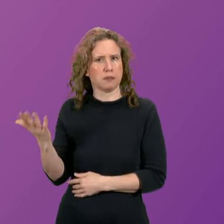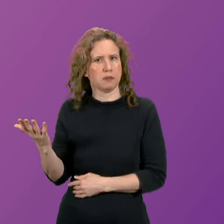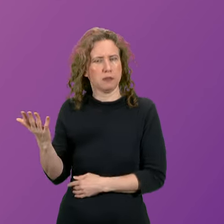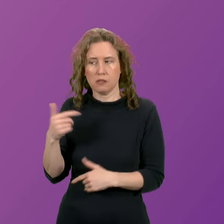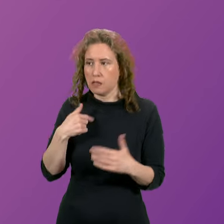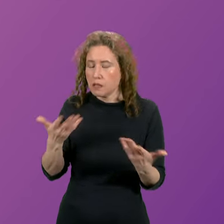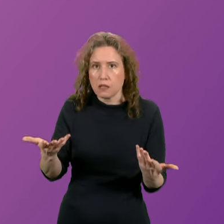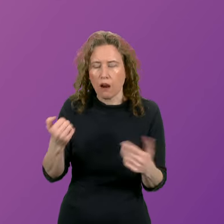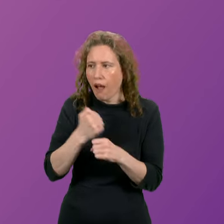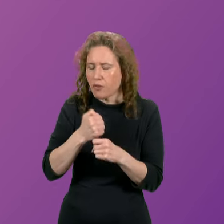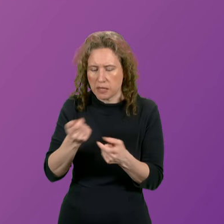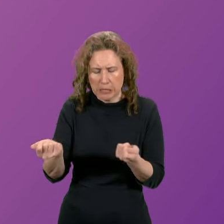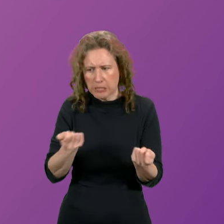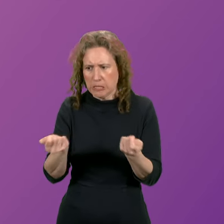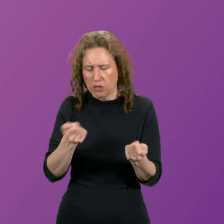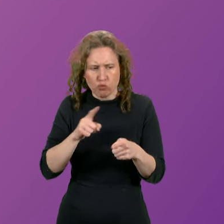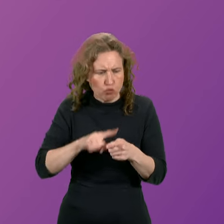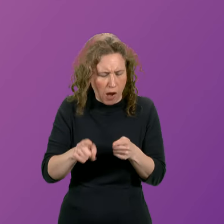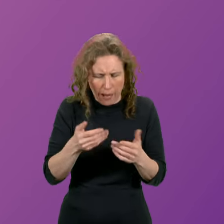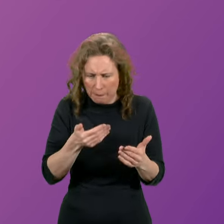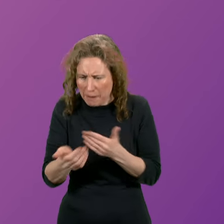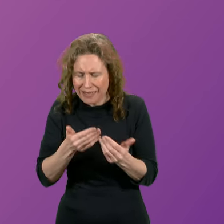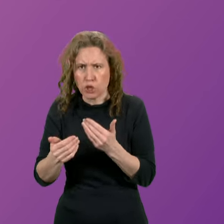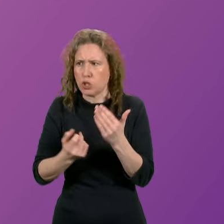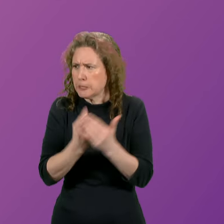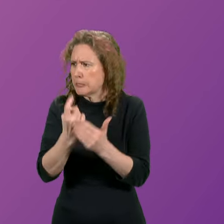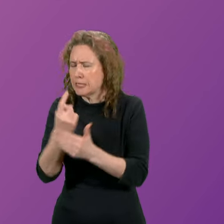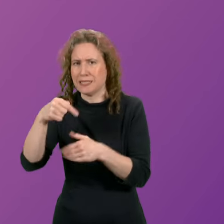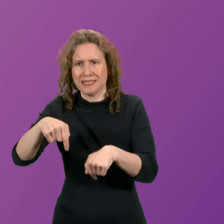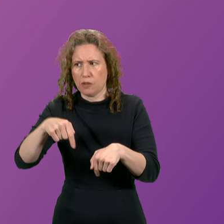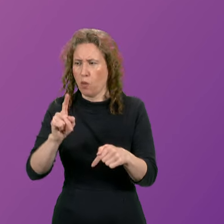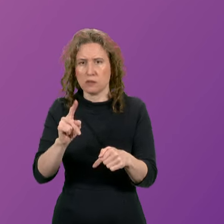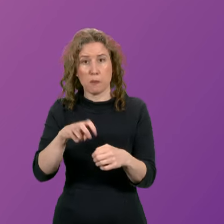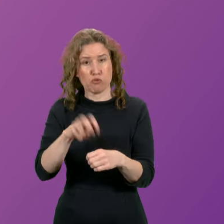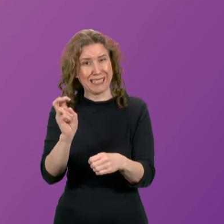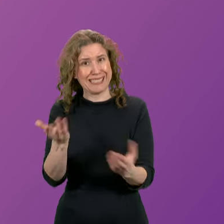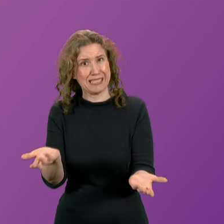a Government that is having to face up to the consequences in Scotland of Brexit. I am having